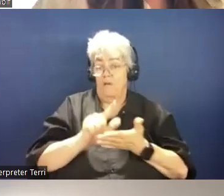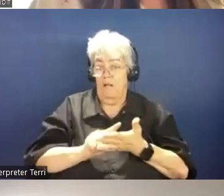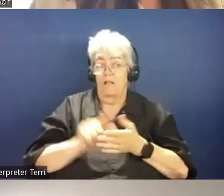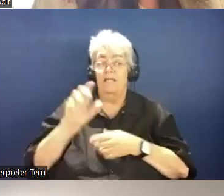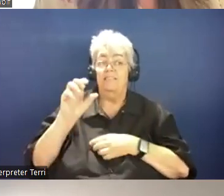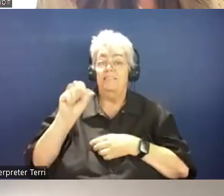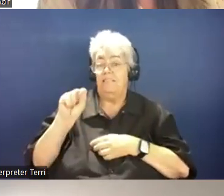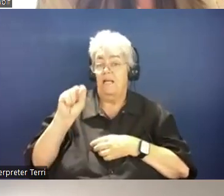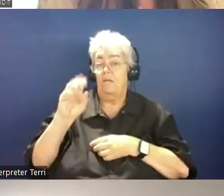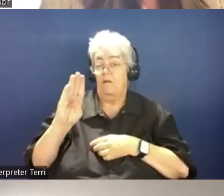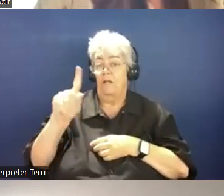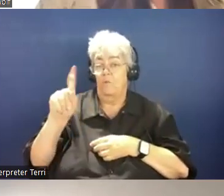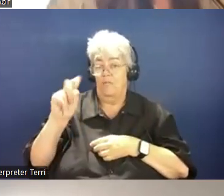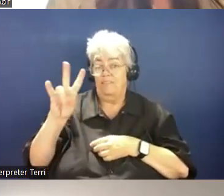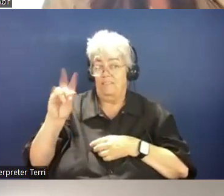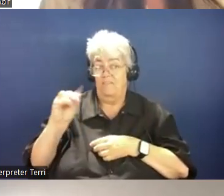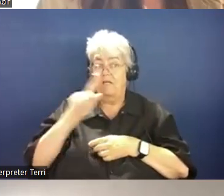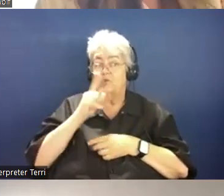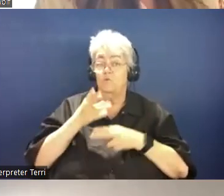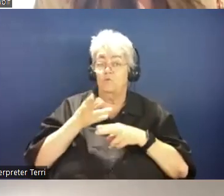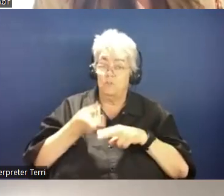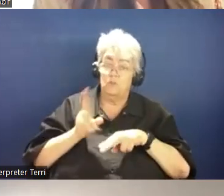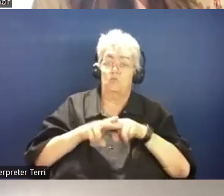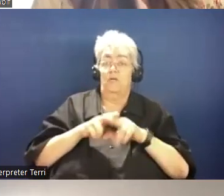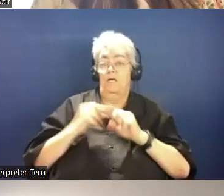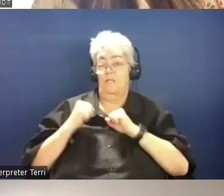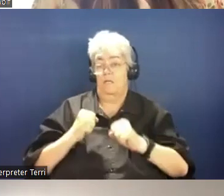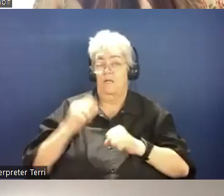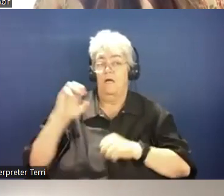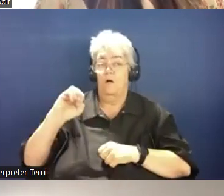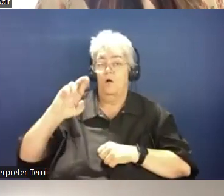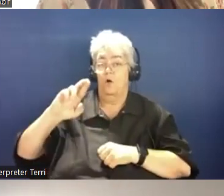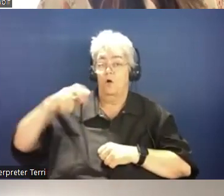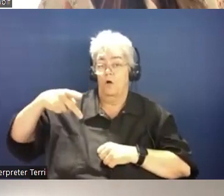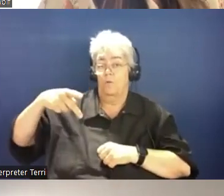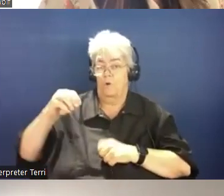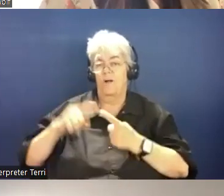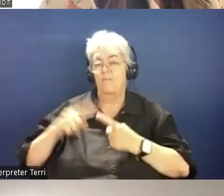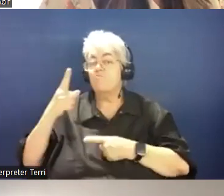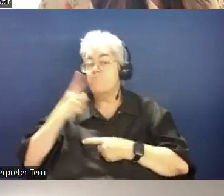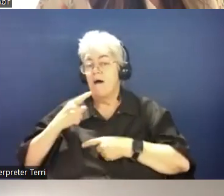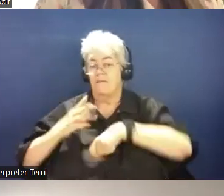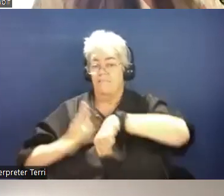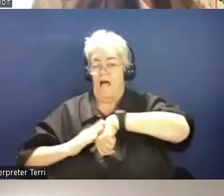one was to strengthen ERPO or the red flag law. ERPO is Extreme Risk Protection Order, commonly